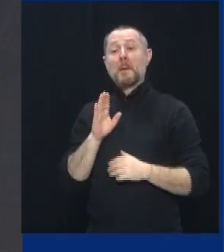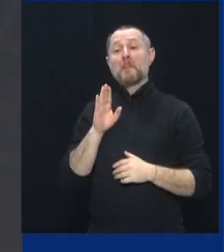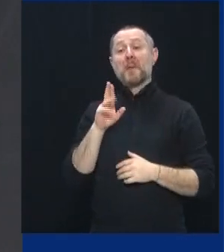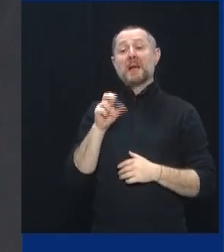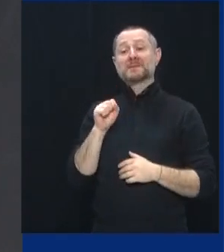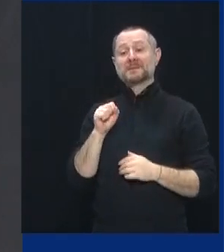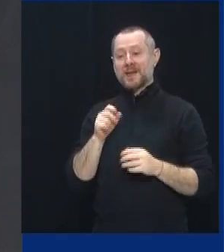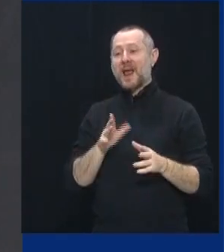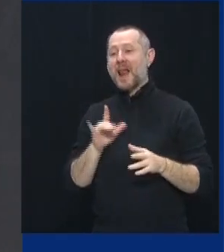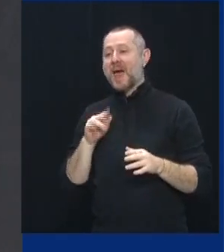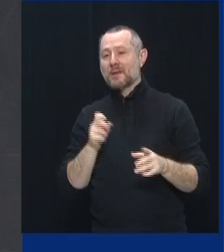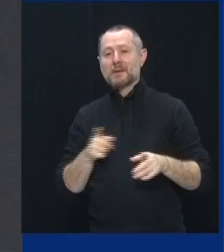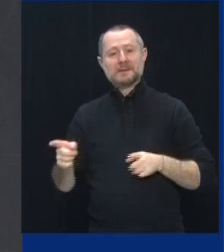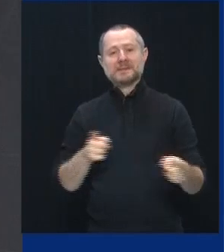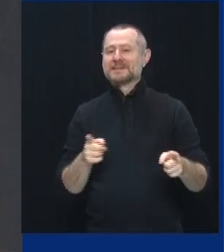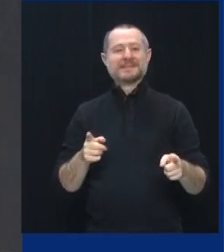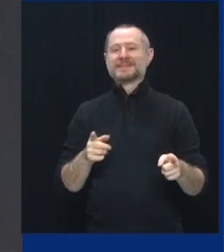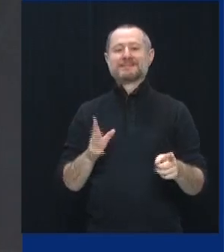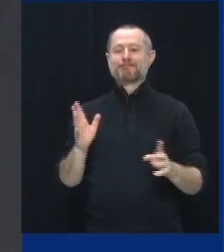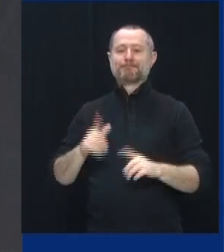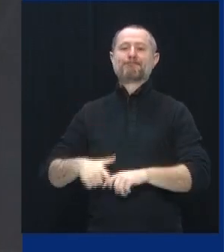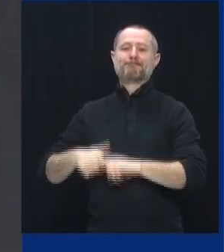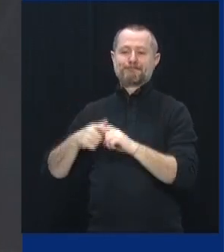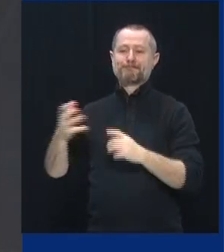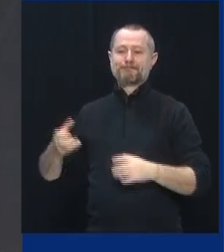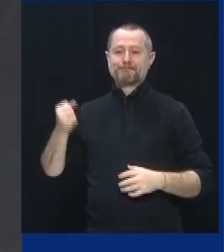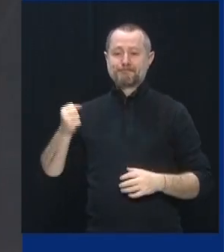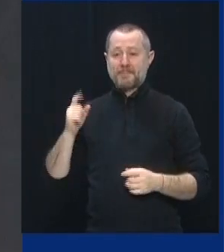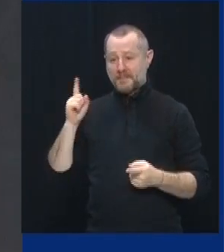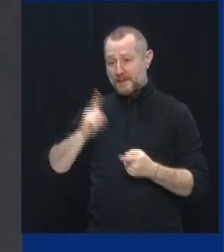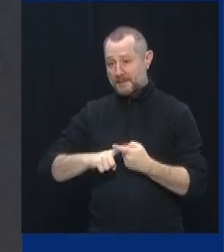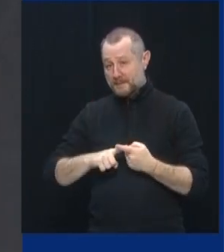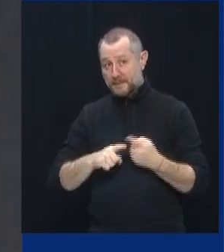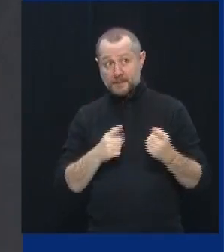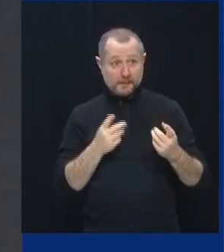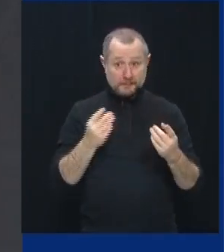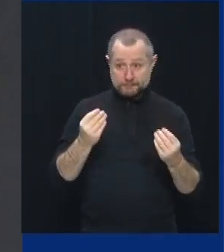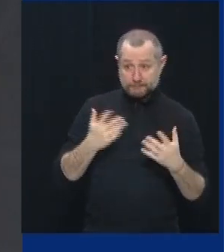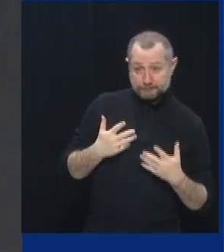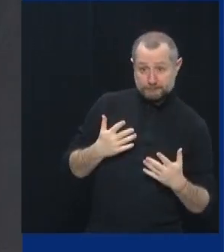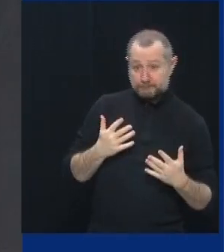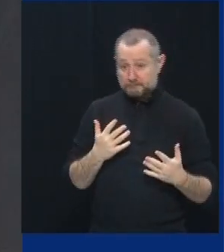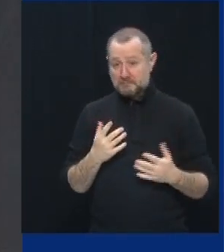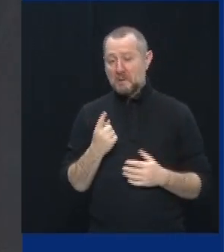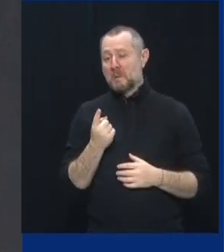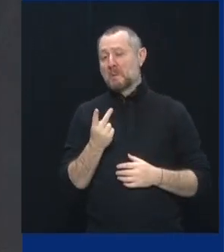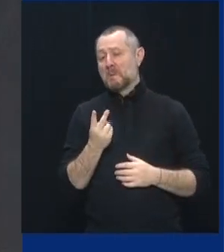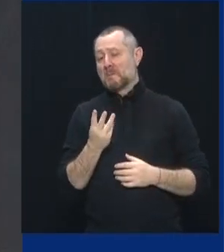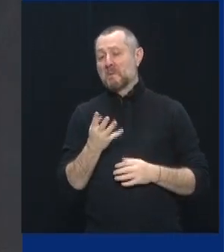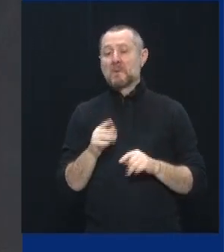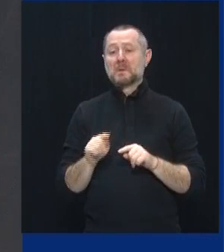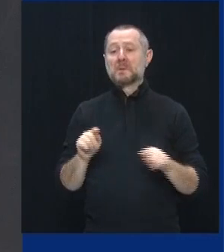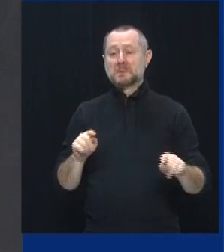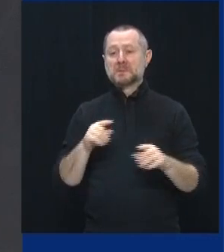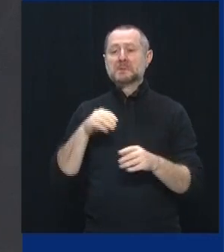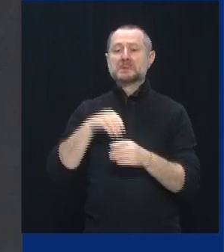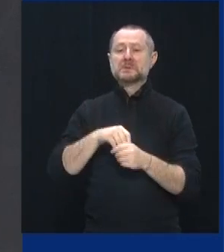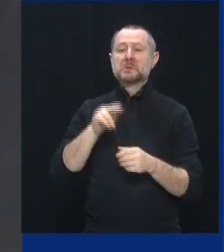ARE OPEN AND OPERATING WITH LIGHT TRAFFIC. AT THE BUS TERMINAL ALL COMMUTER BUS LINES HAVE CONTINUED THEIR